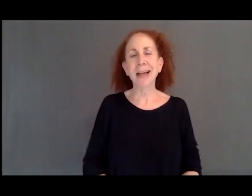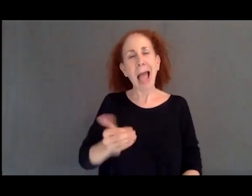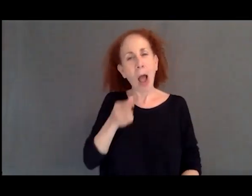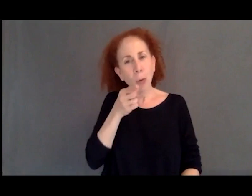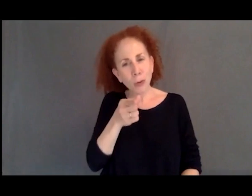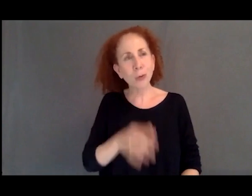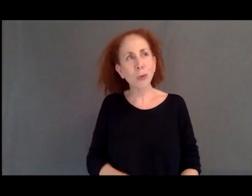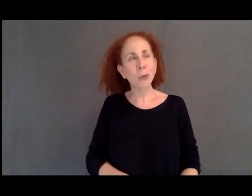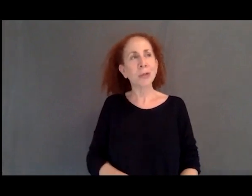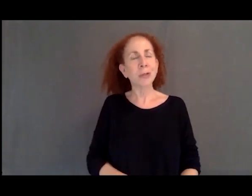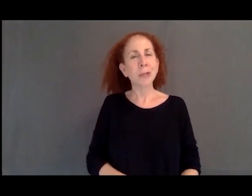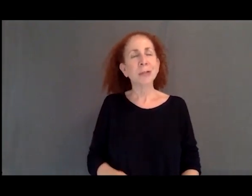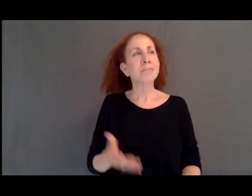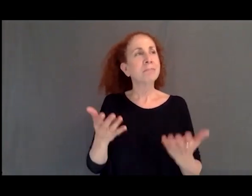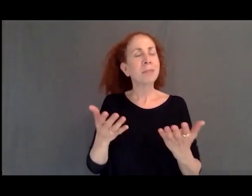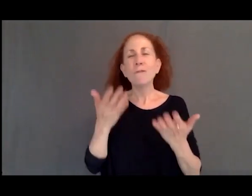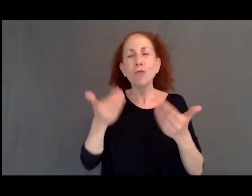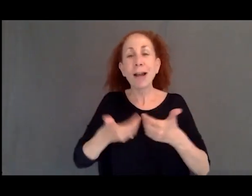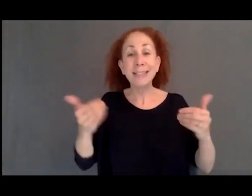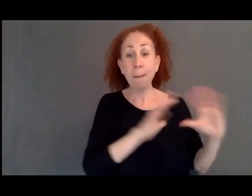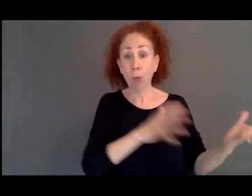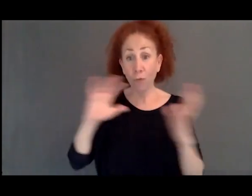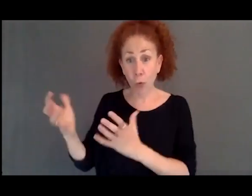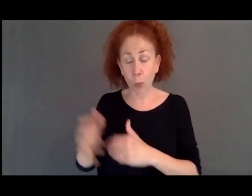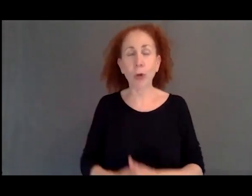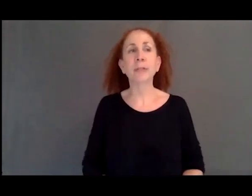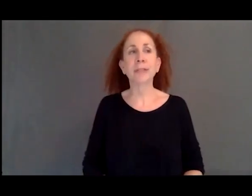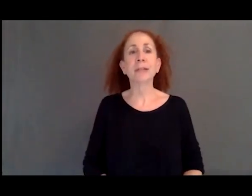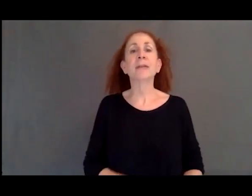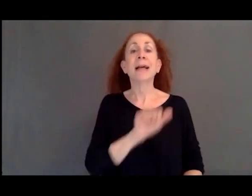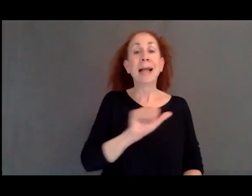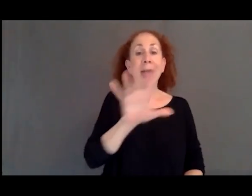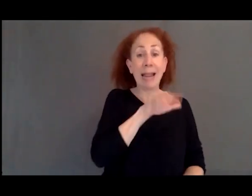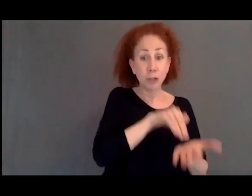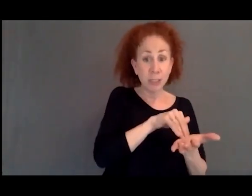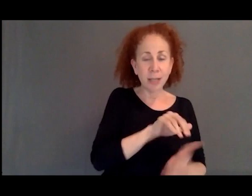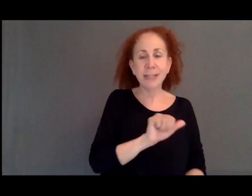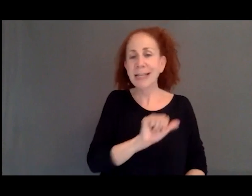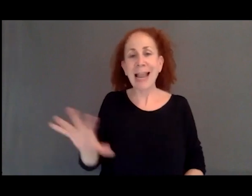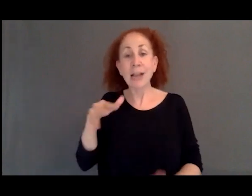have been separate worlds of-- for too long-- artificially separate worlds of Asian studies and Asian-American studies.